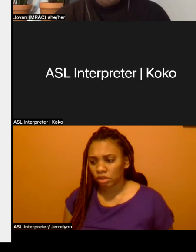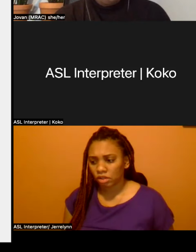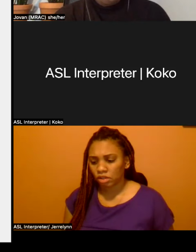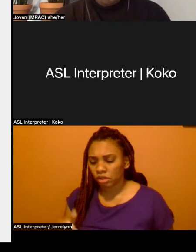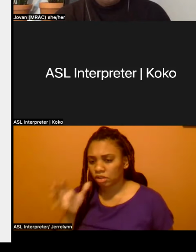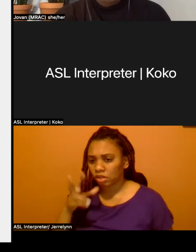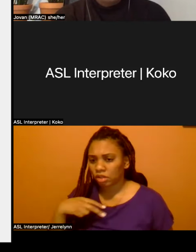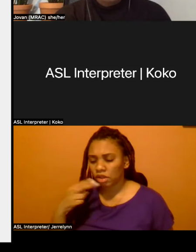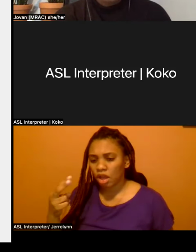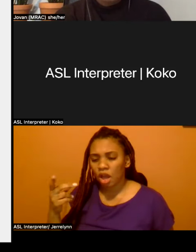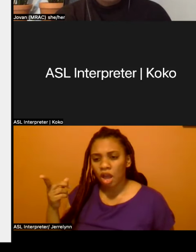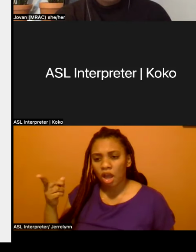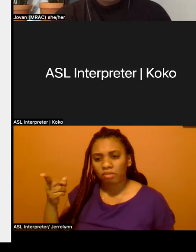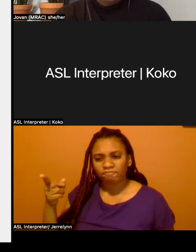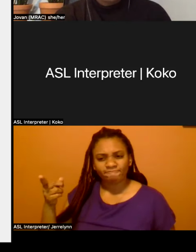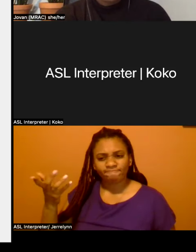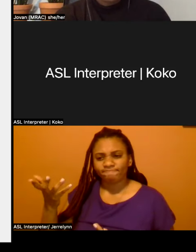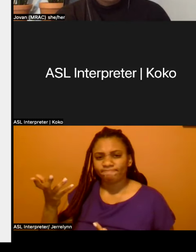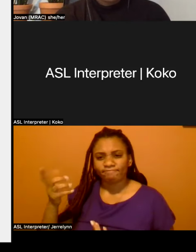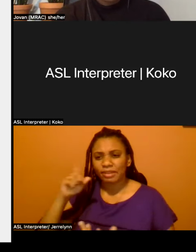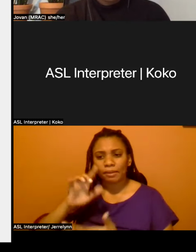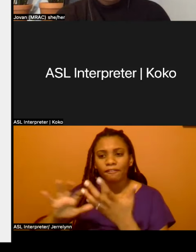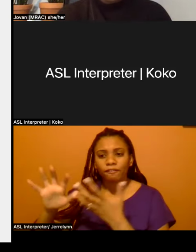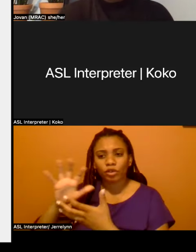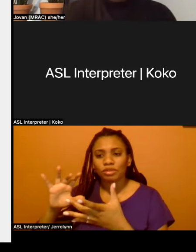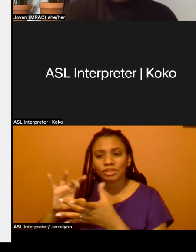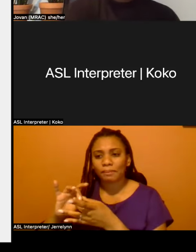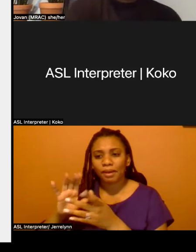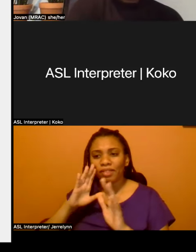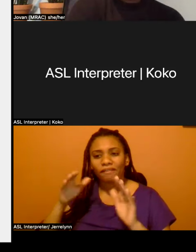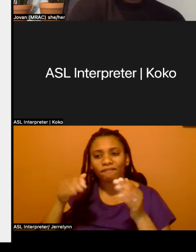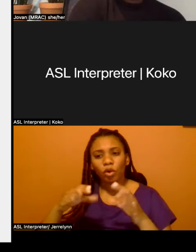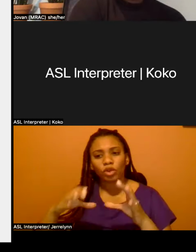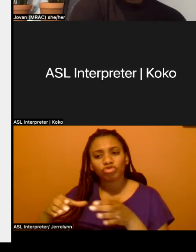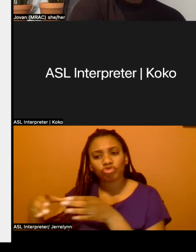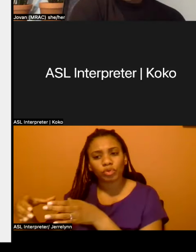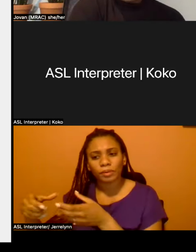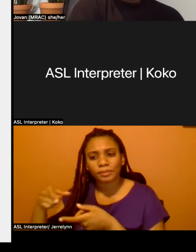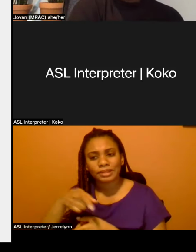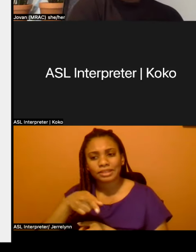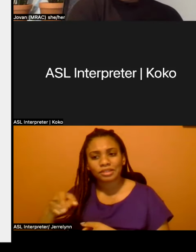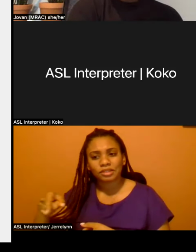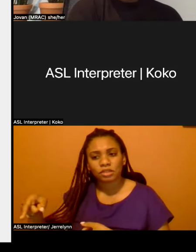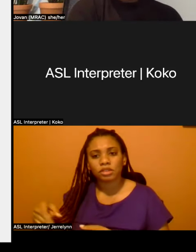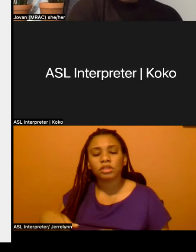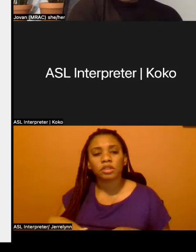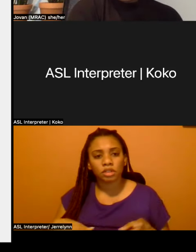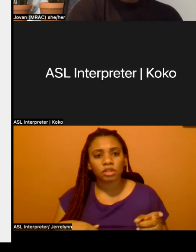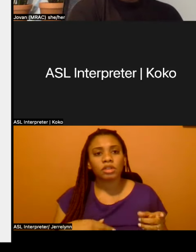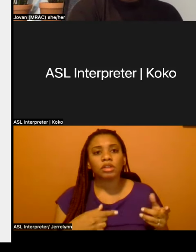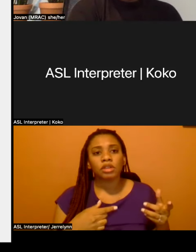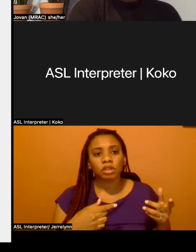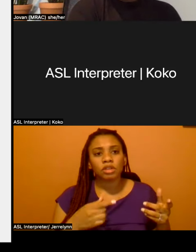[Ping] I just don't... I'm not sure what is focus group participants. So the focus groups already took place